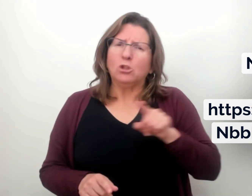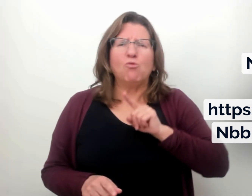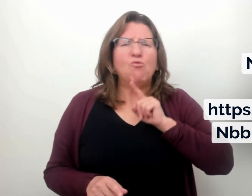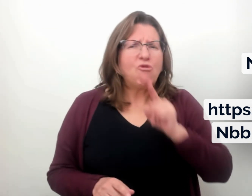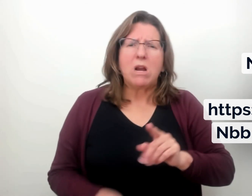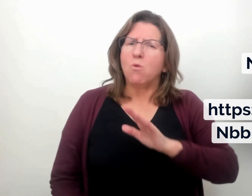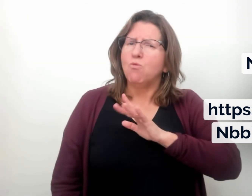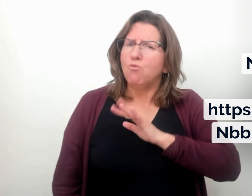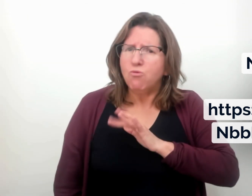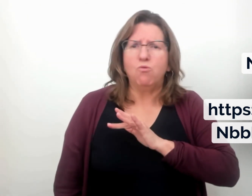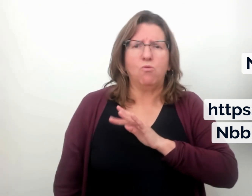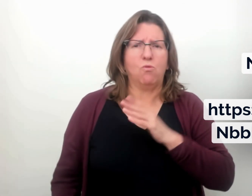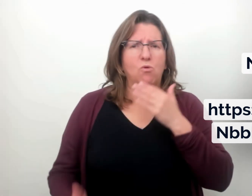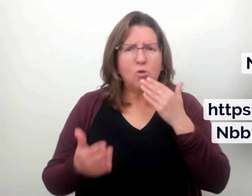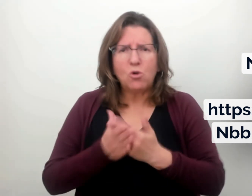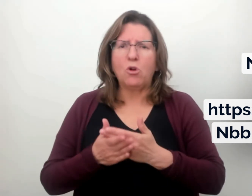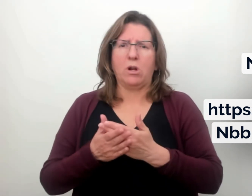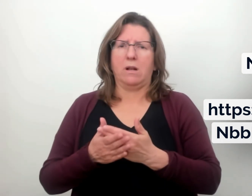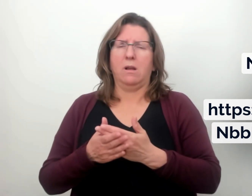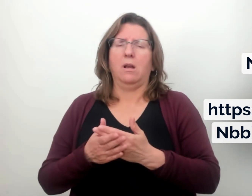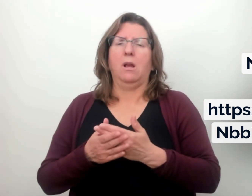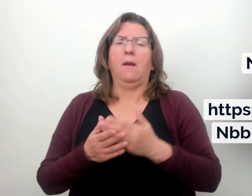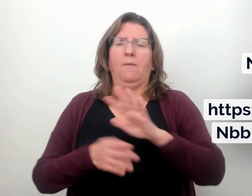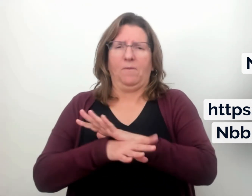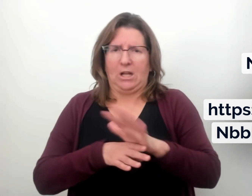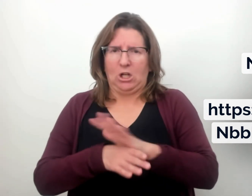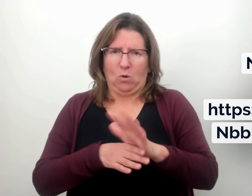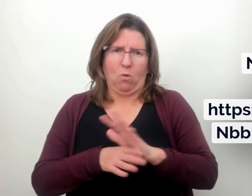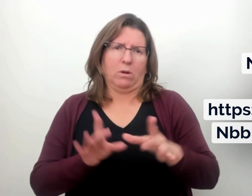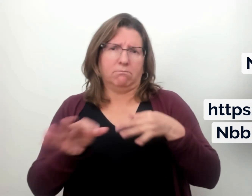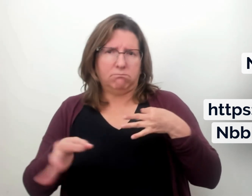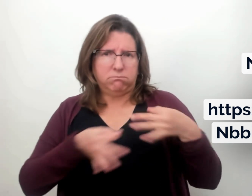This is a cool YouTube video . . .